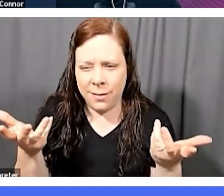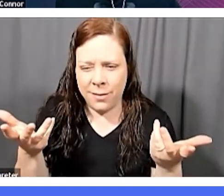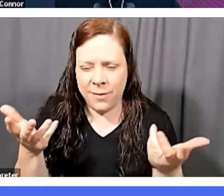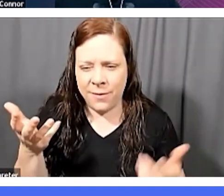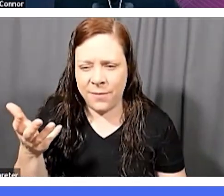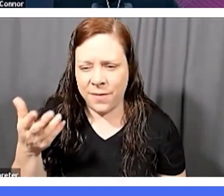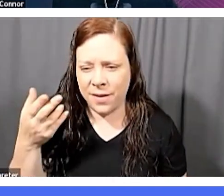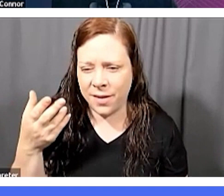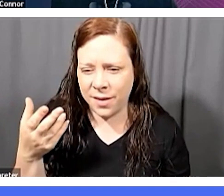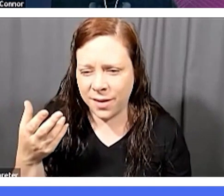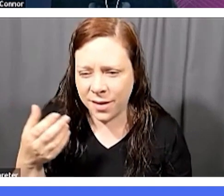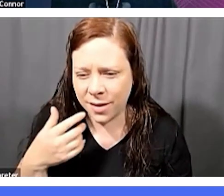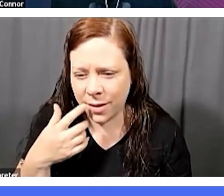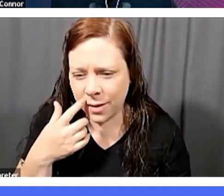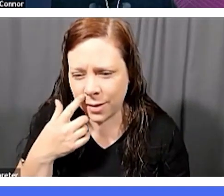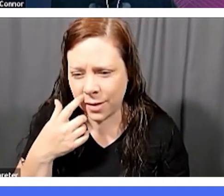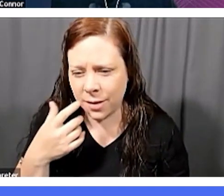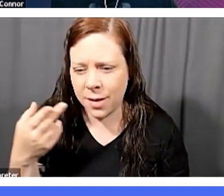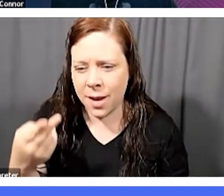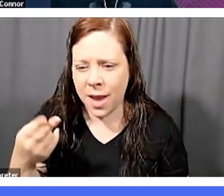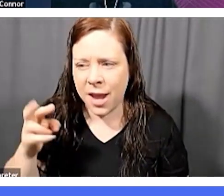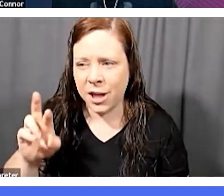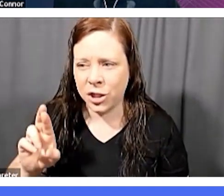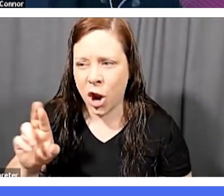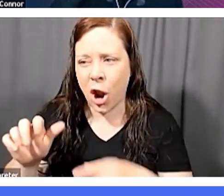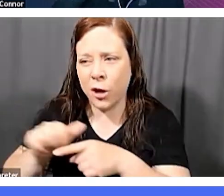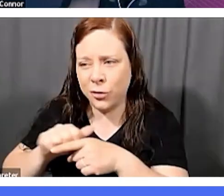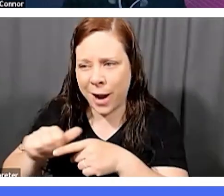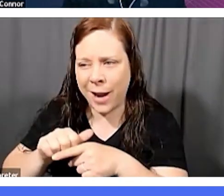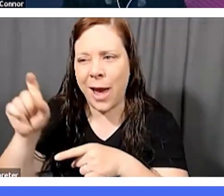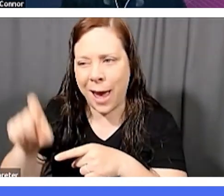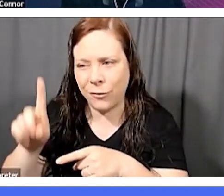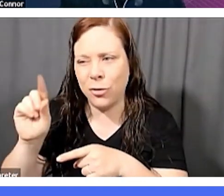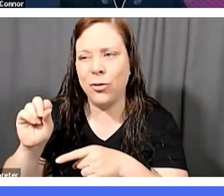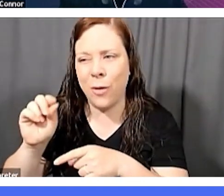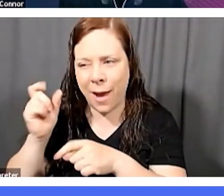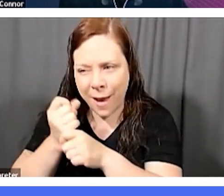that we do need to take those HR trainings every year. Back to accessibility.